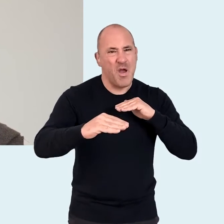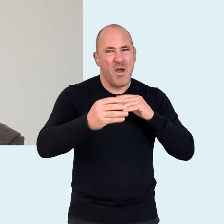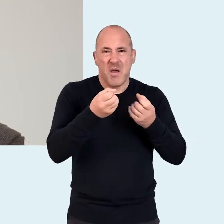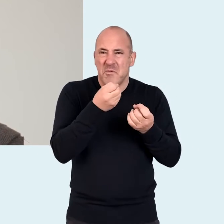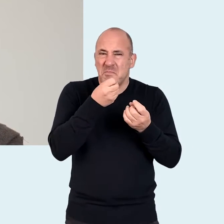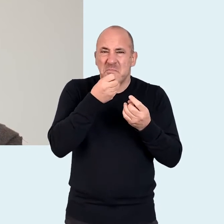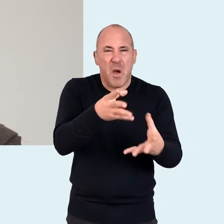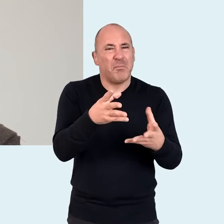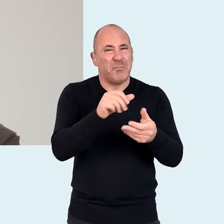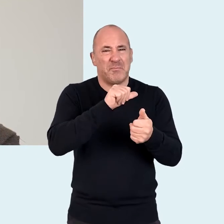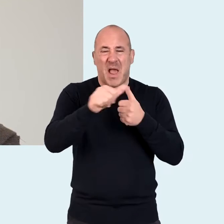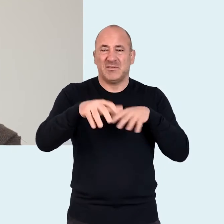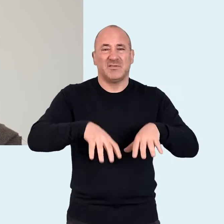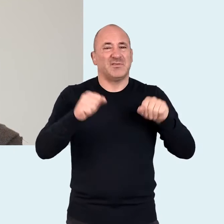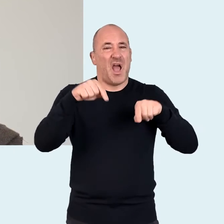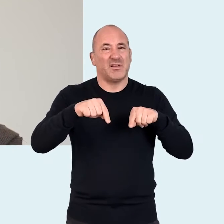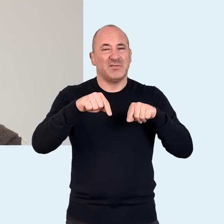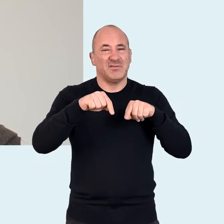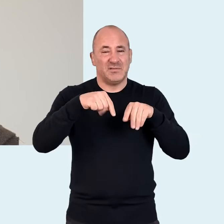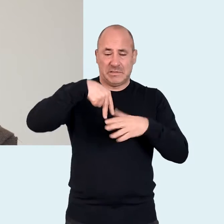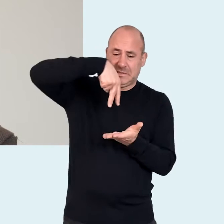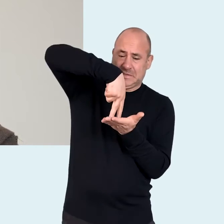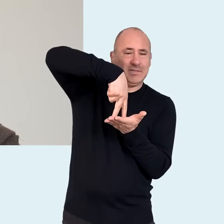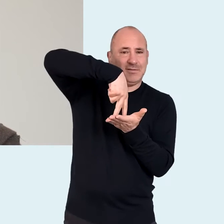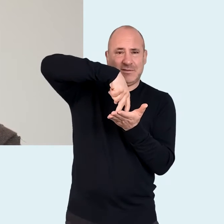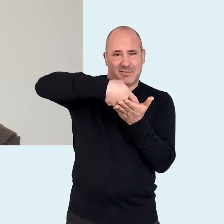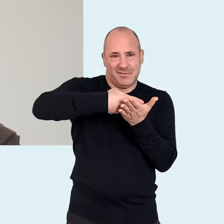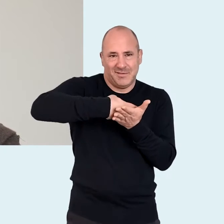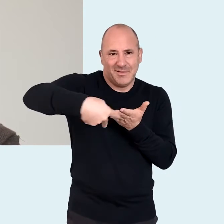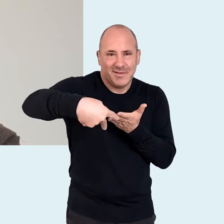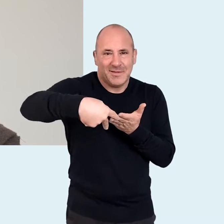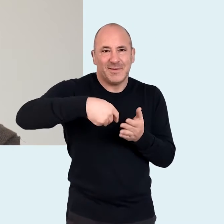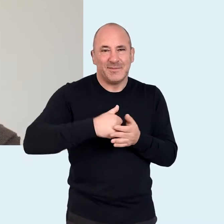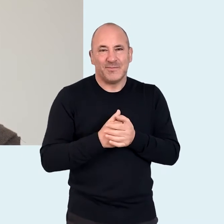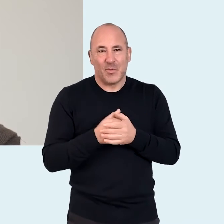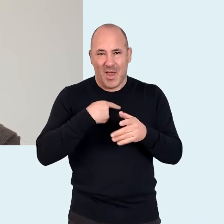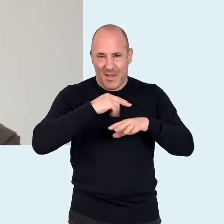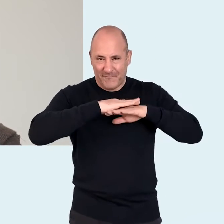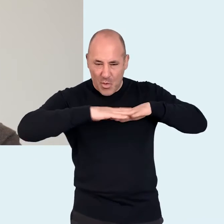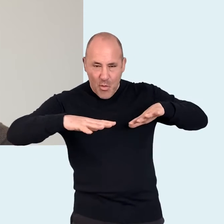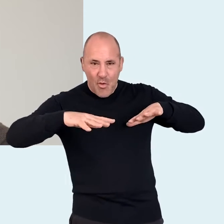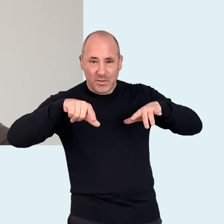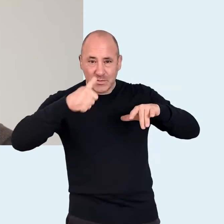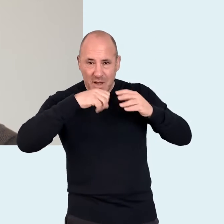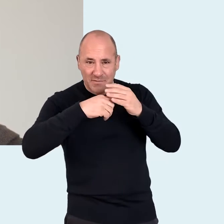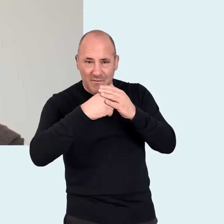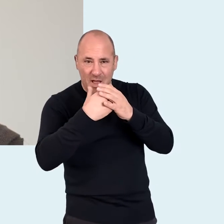working with the floor, working with horizontal is a great starting place, and from there